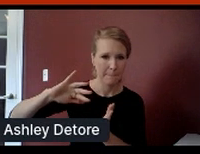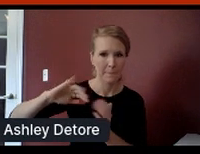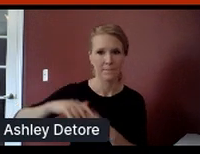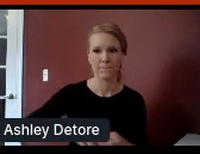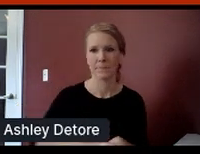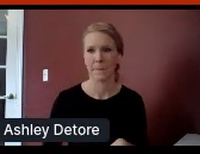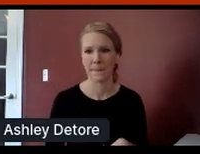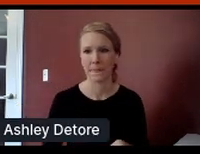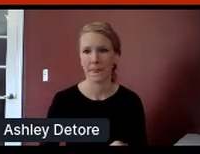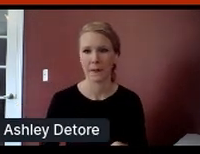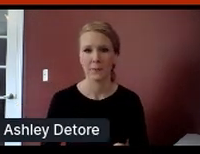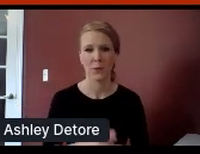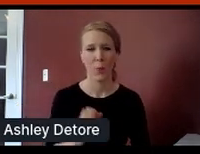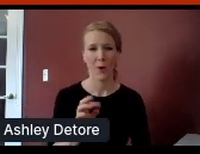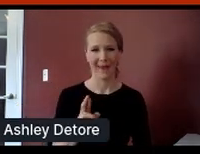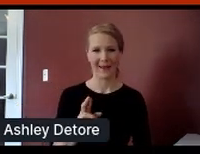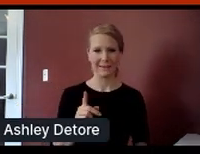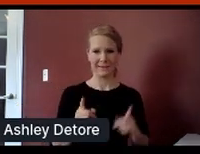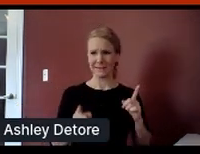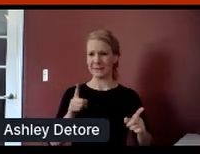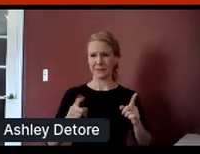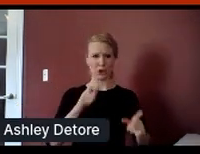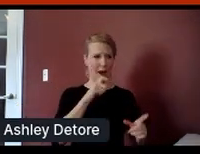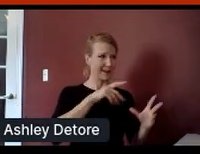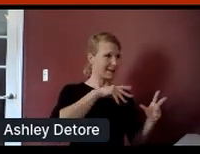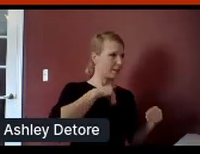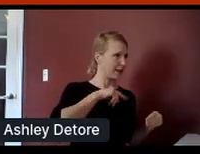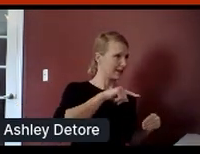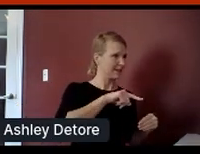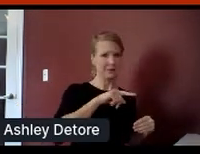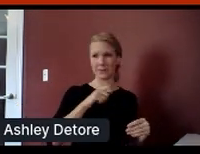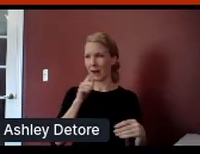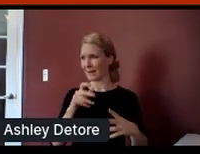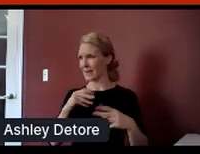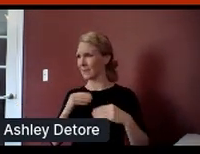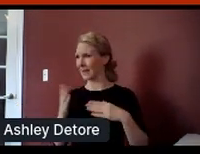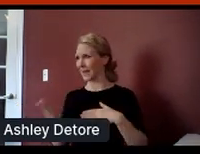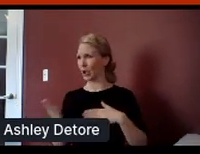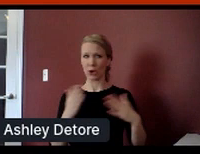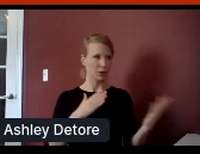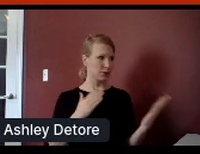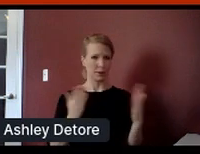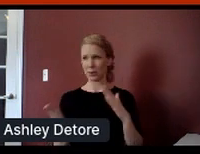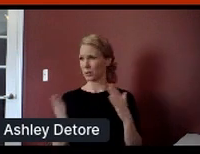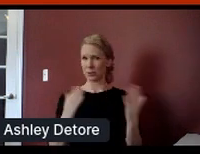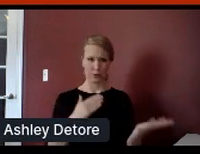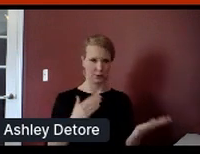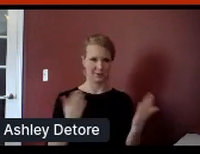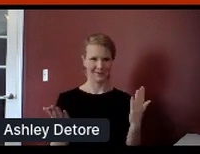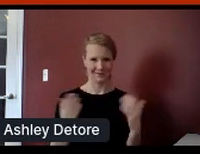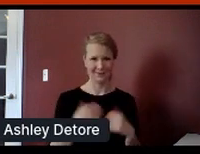accepted into any group. People who are around swear you're trying to be something else.